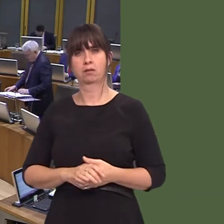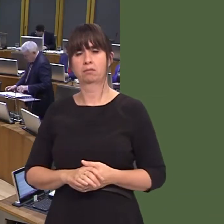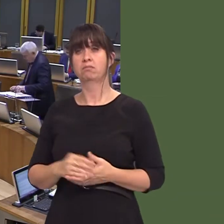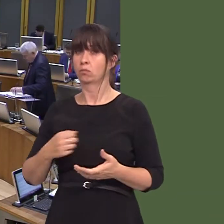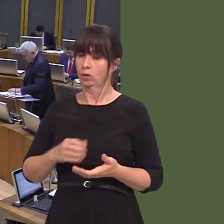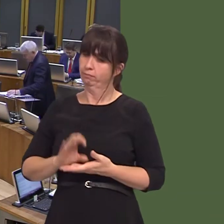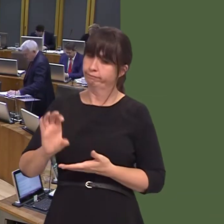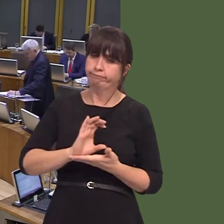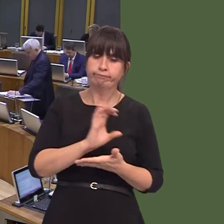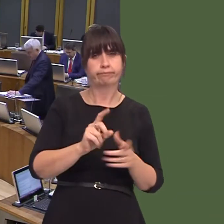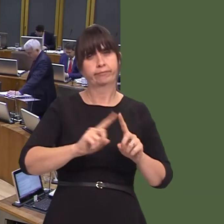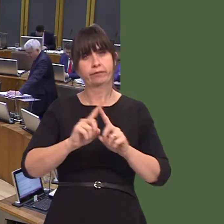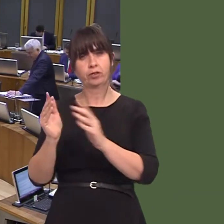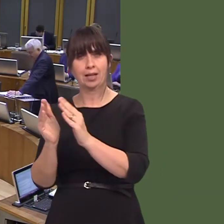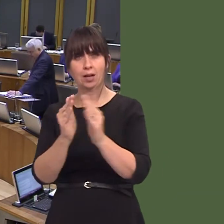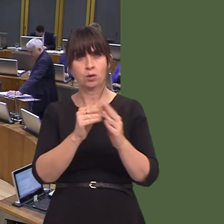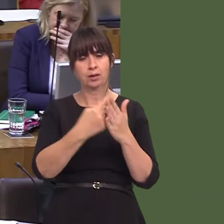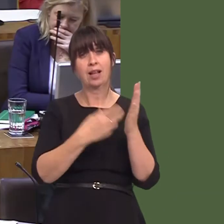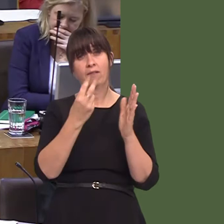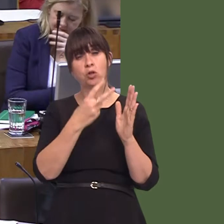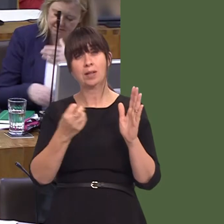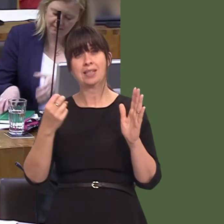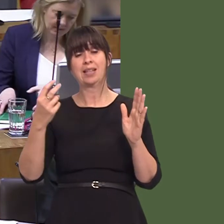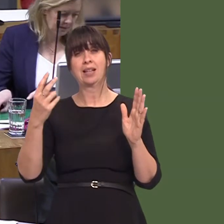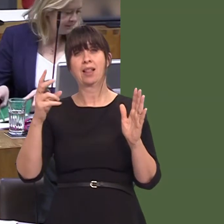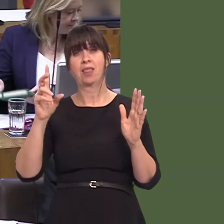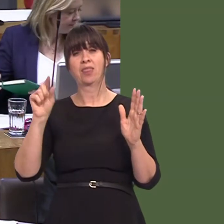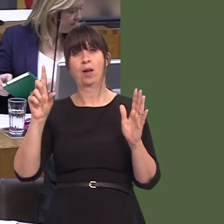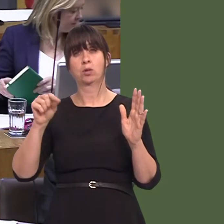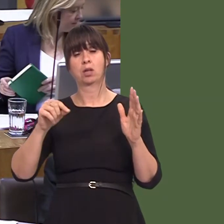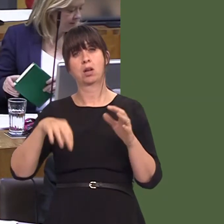investment in all housing tenures, which is reflected in our 20,000 affordable homes target.